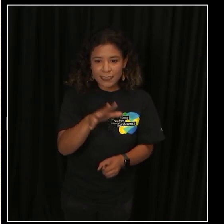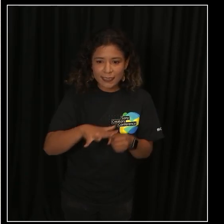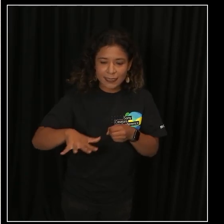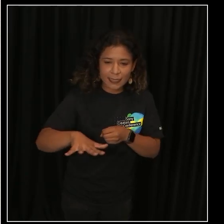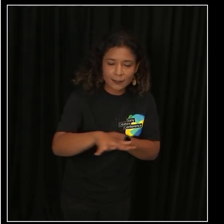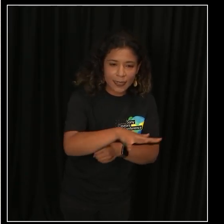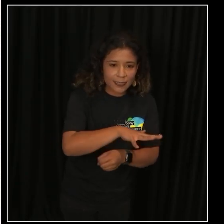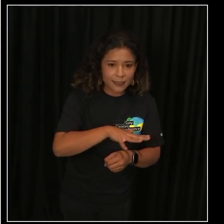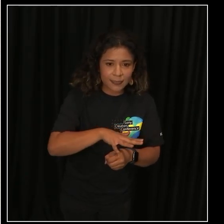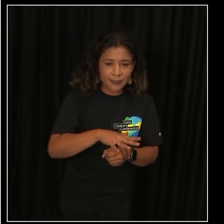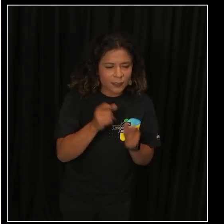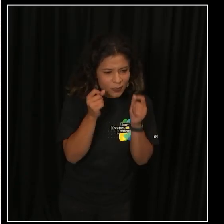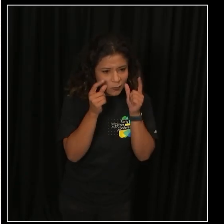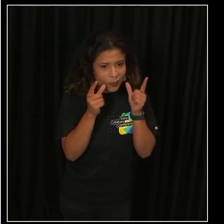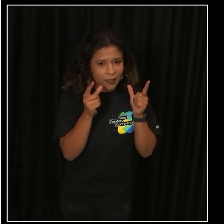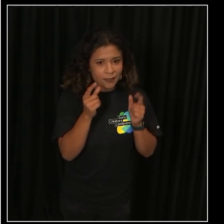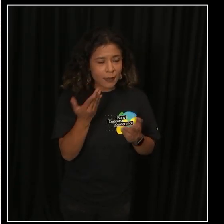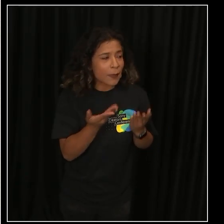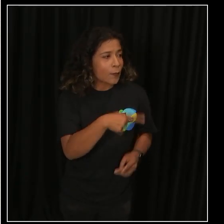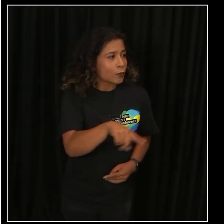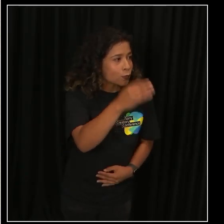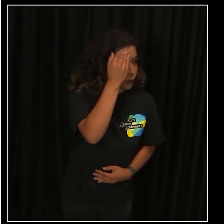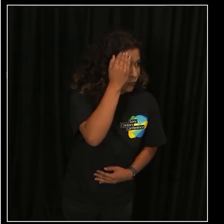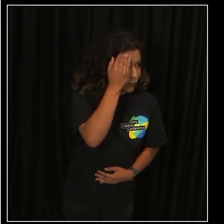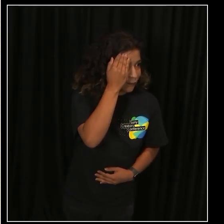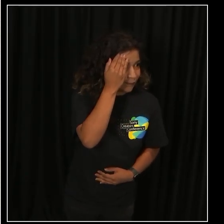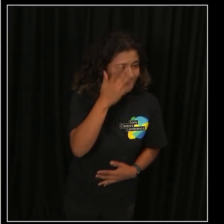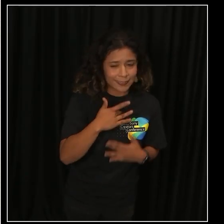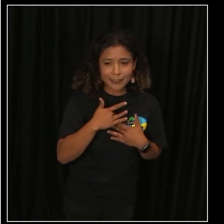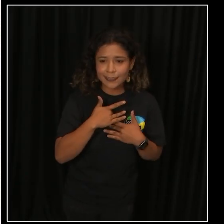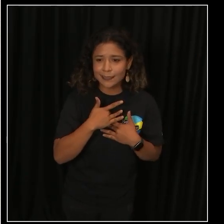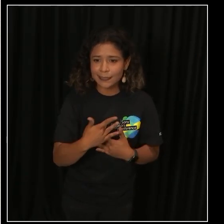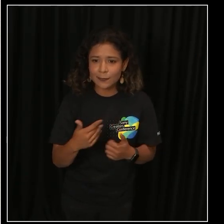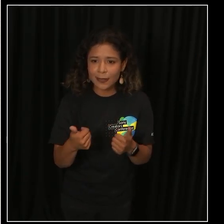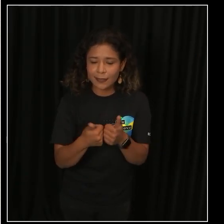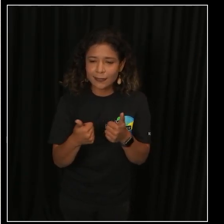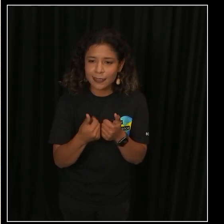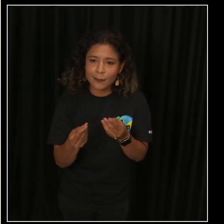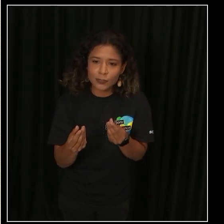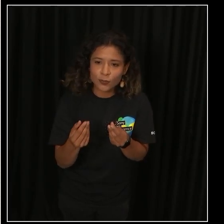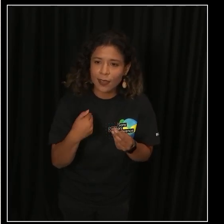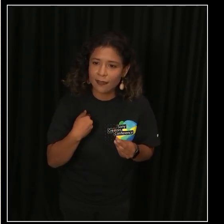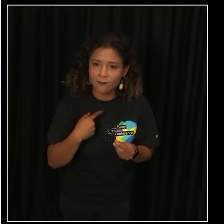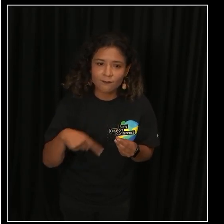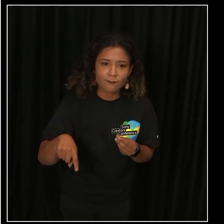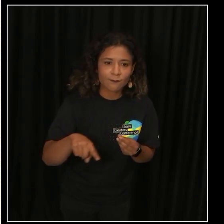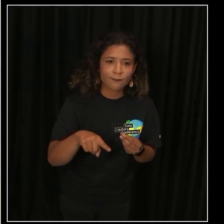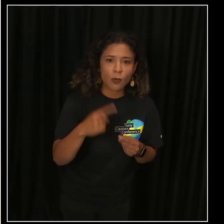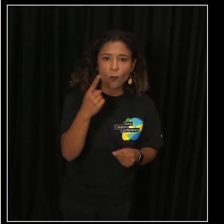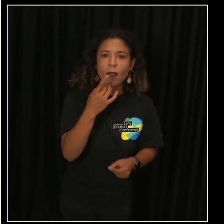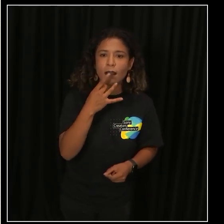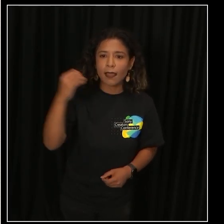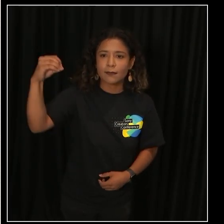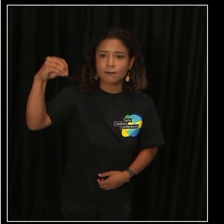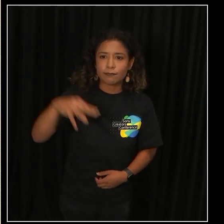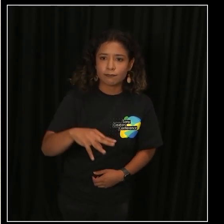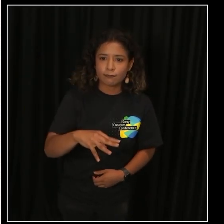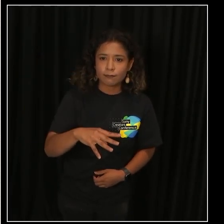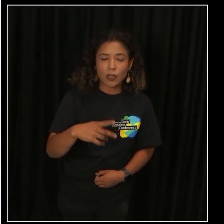You may all be familiar with this. This is what a typical in-game material looks like if you light it with a single light direction. It all looks a bit flat.